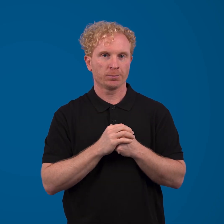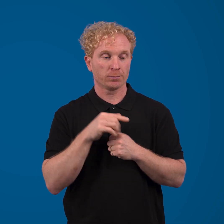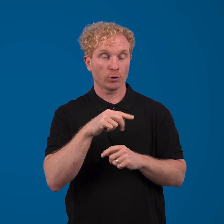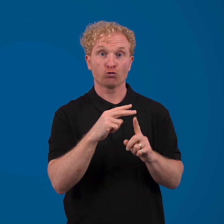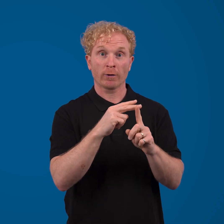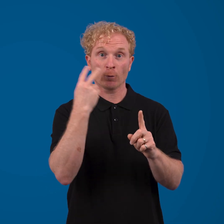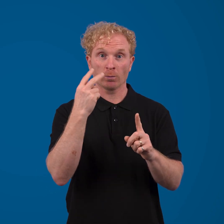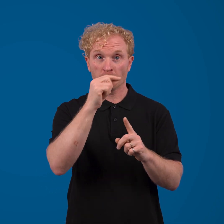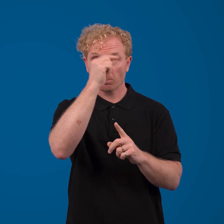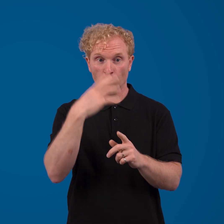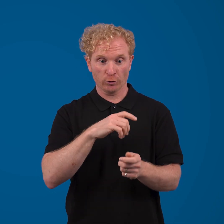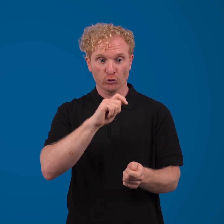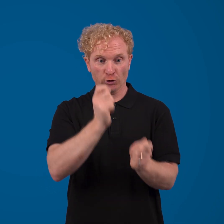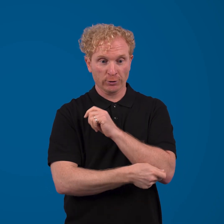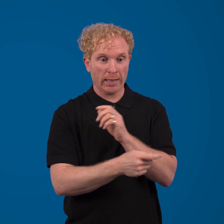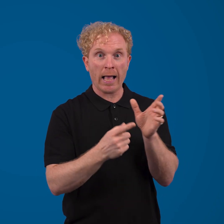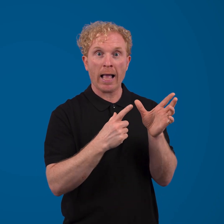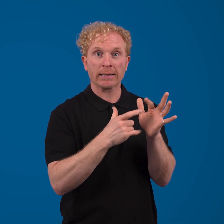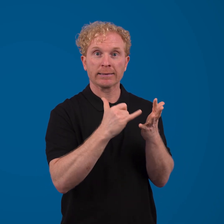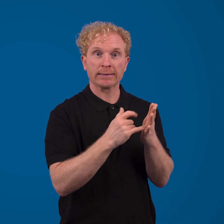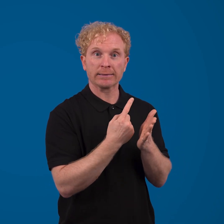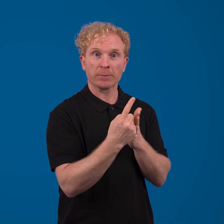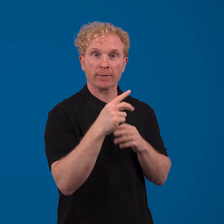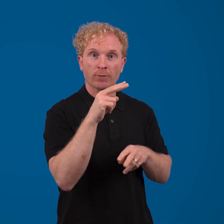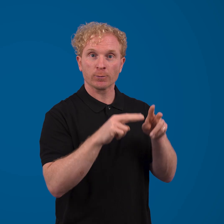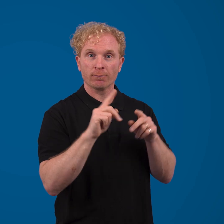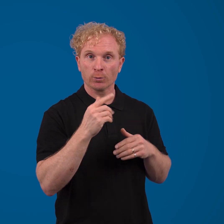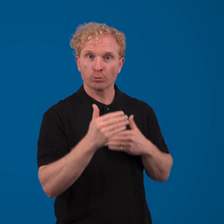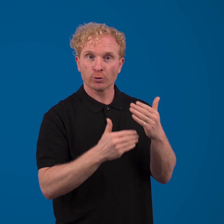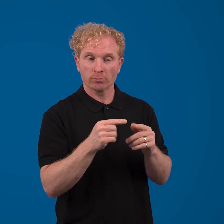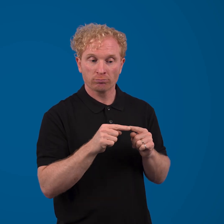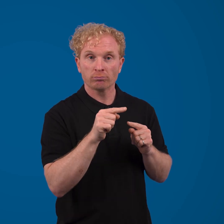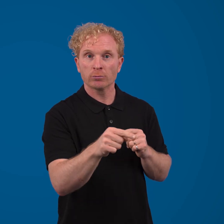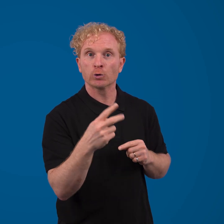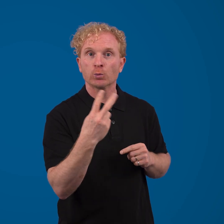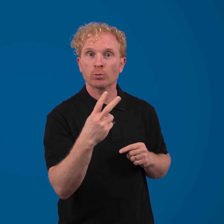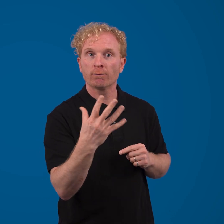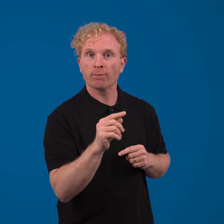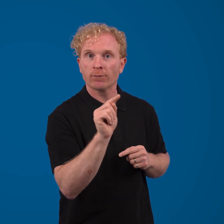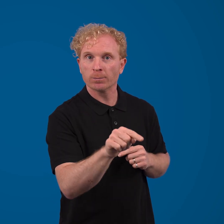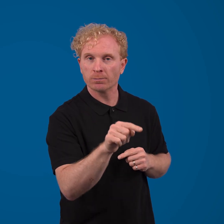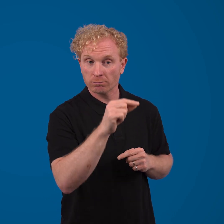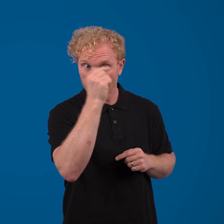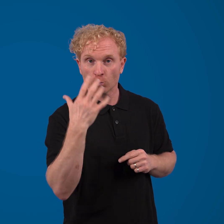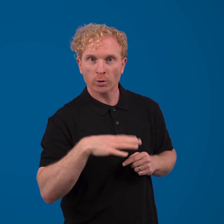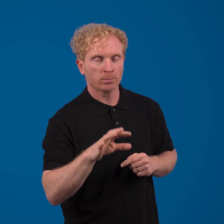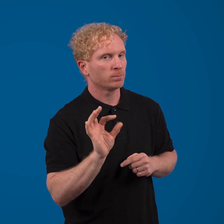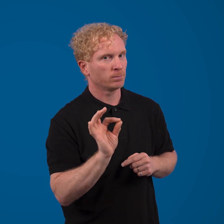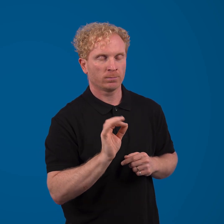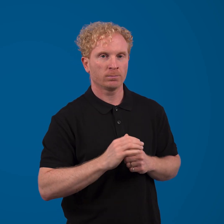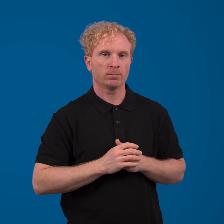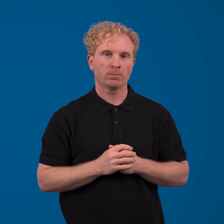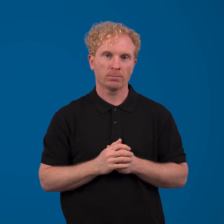The Review is not intended to replace the independent evaluations of ADS the first progressing in 2025.